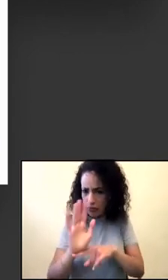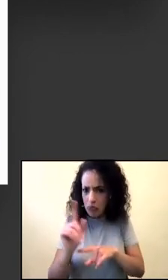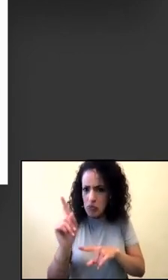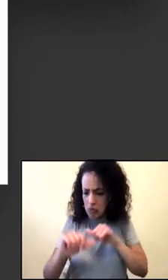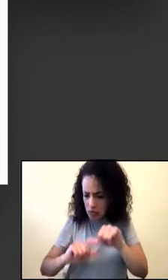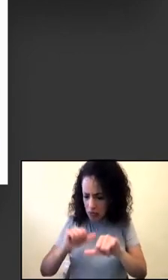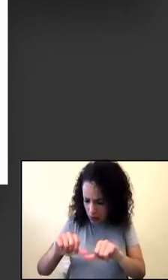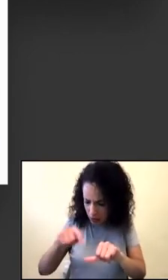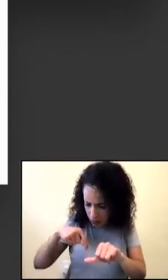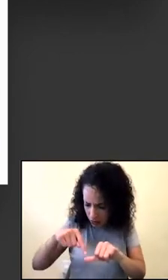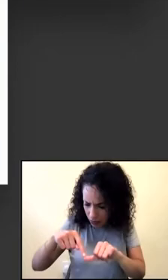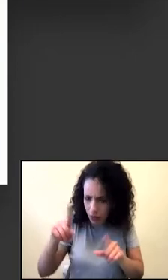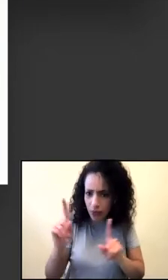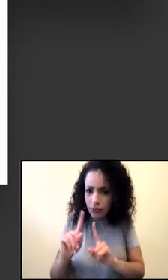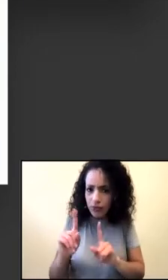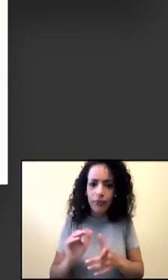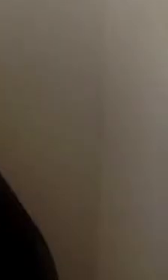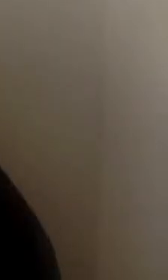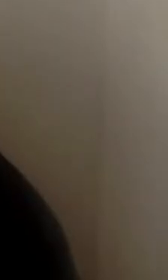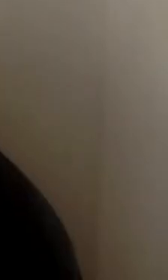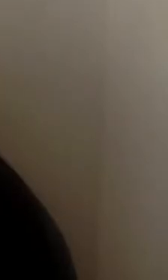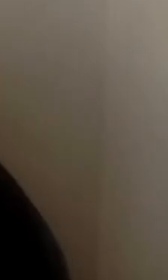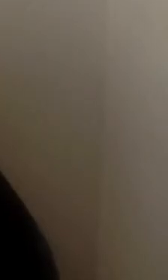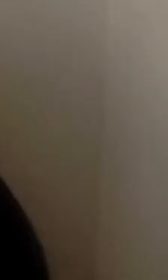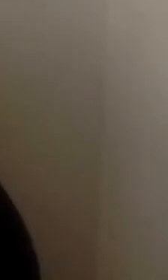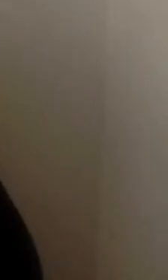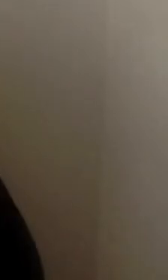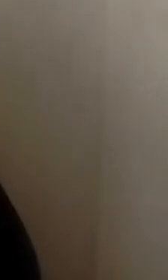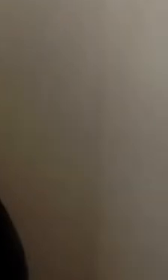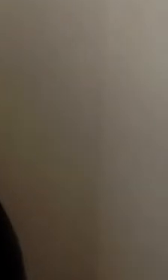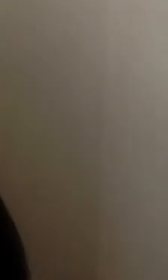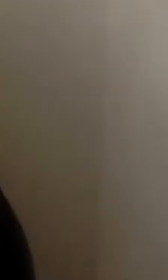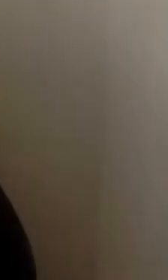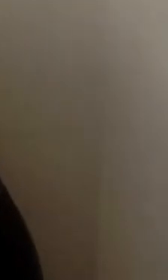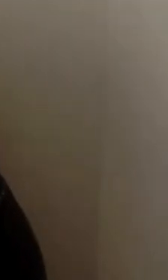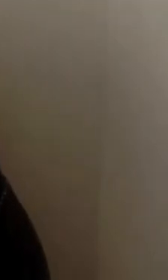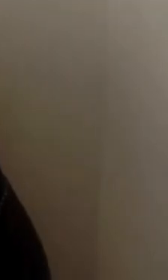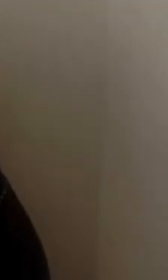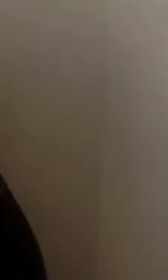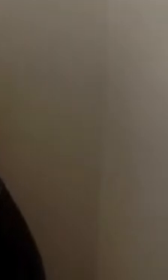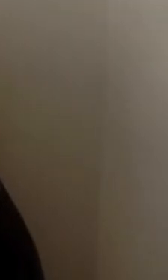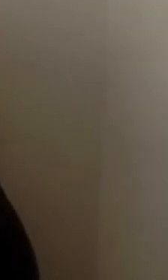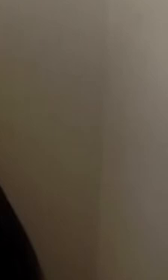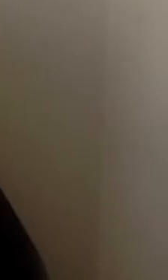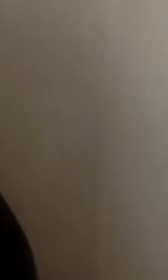Yeah, so the piece was initially actually inspired by conversations with my relatives. Because I